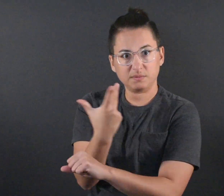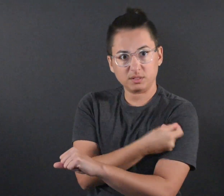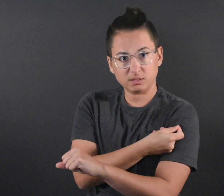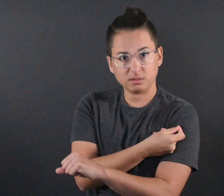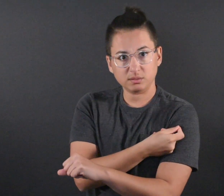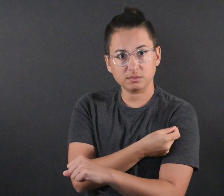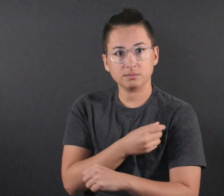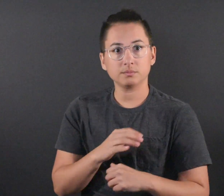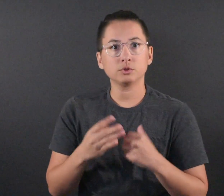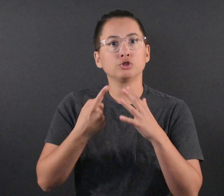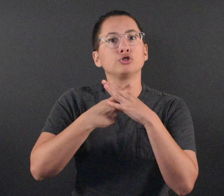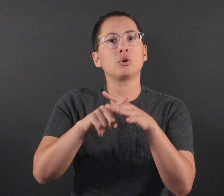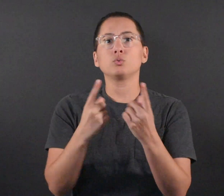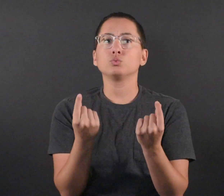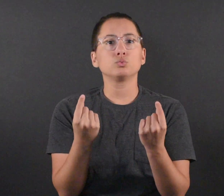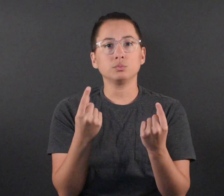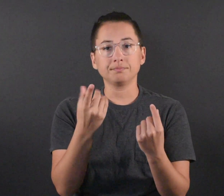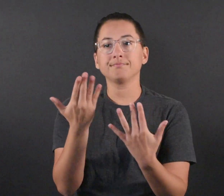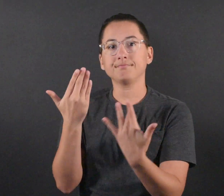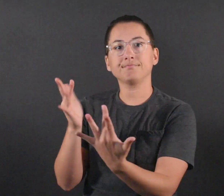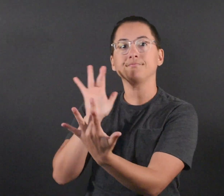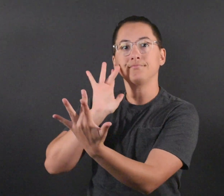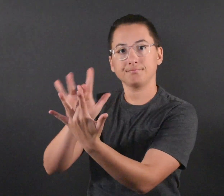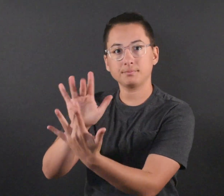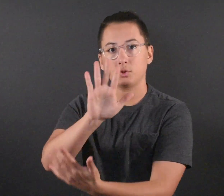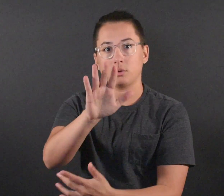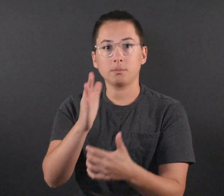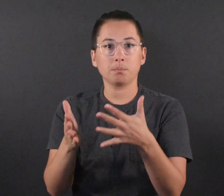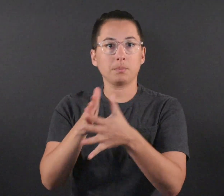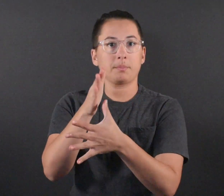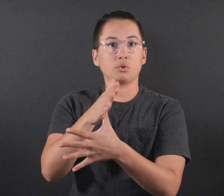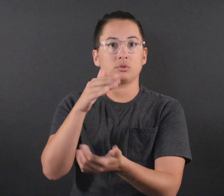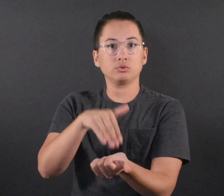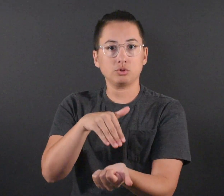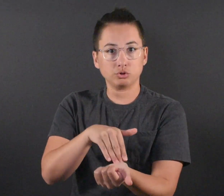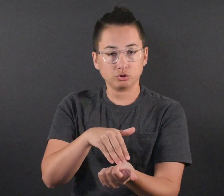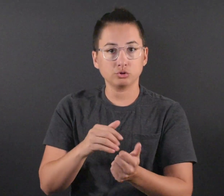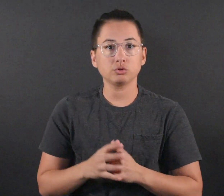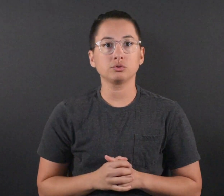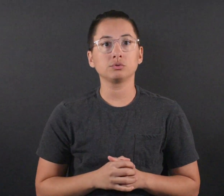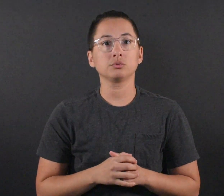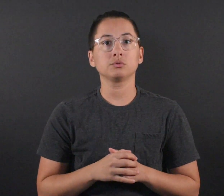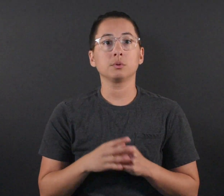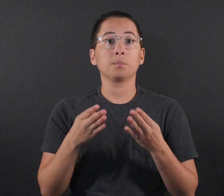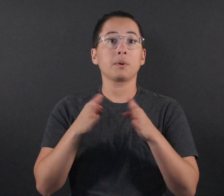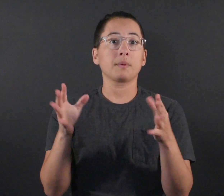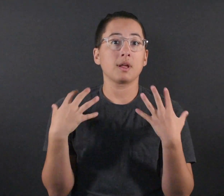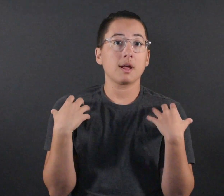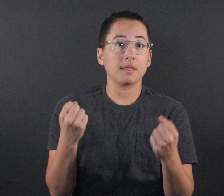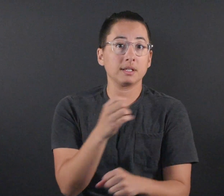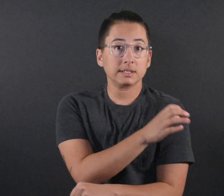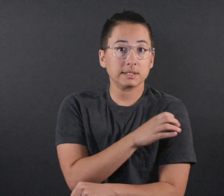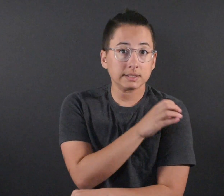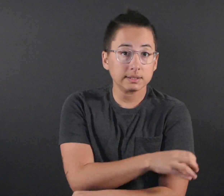at highest risk and would like to get vaccinated, start by contacting your primary provider,